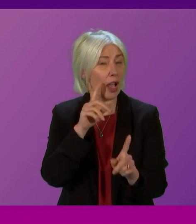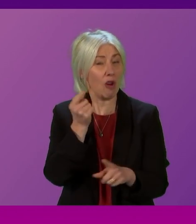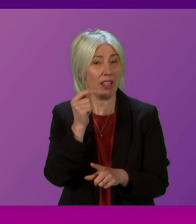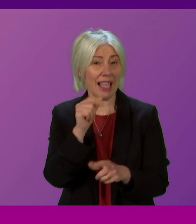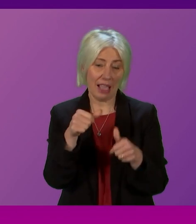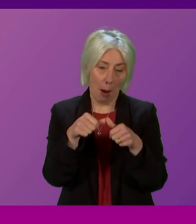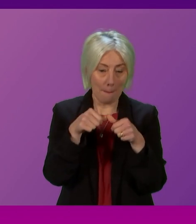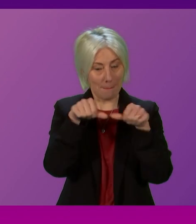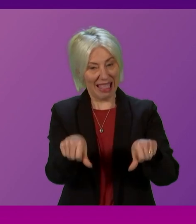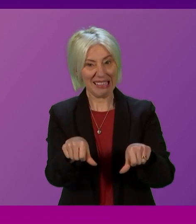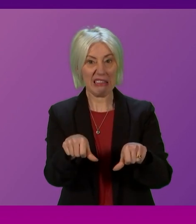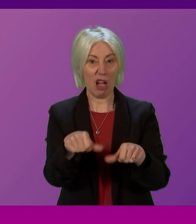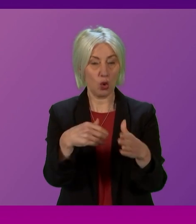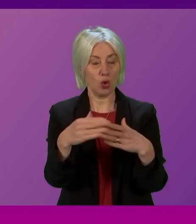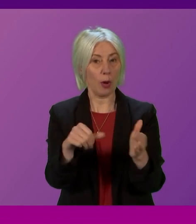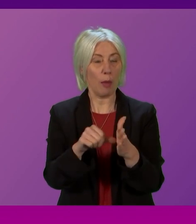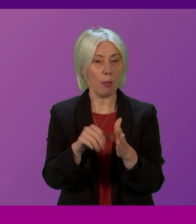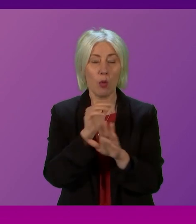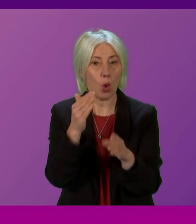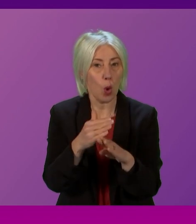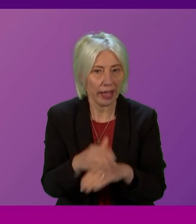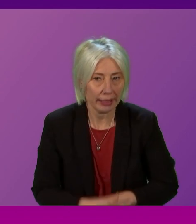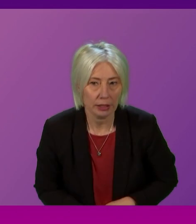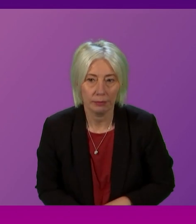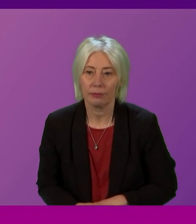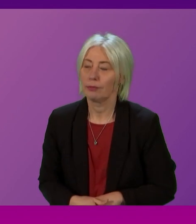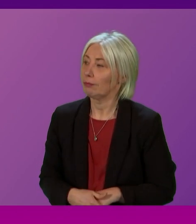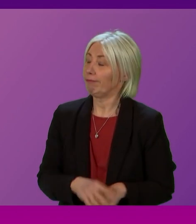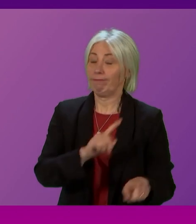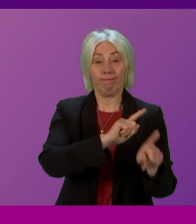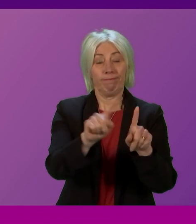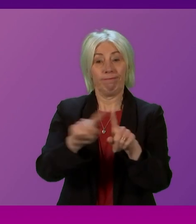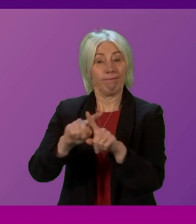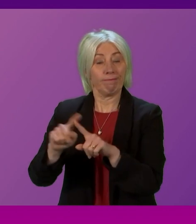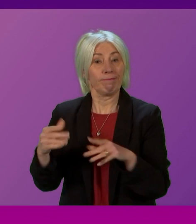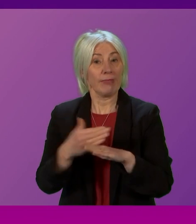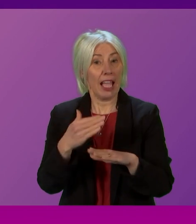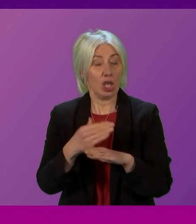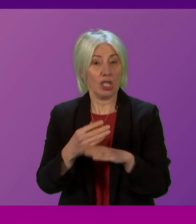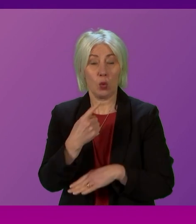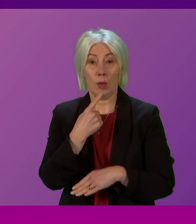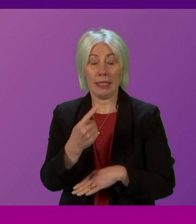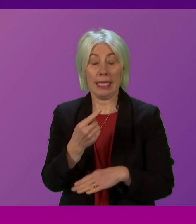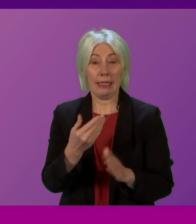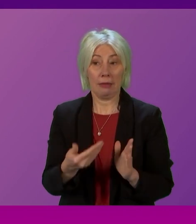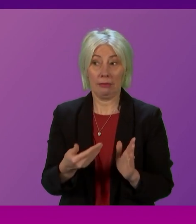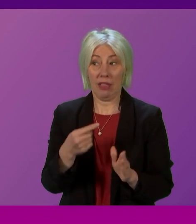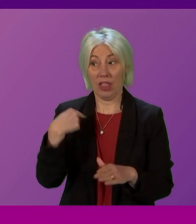We will continue to take a range of actions. What we announced this week was in addition to the actions that are already being taken